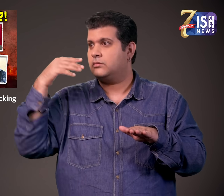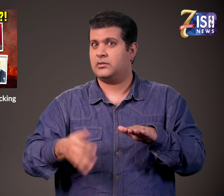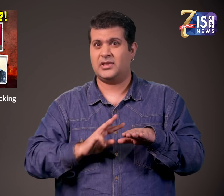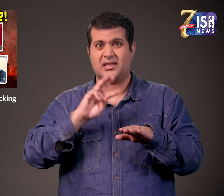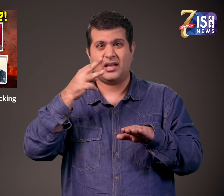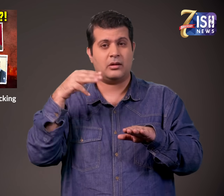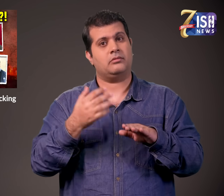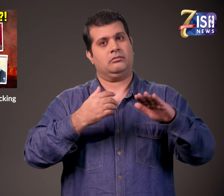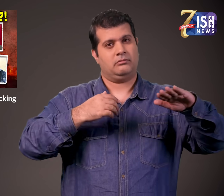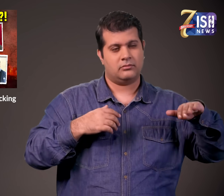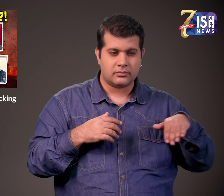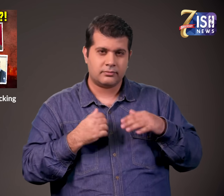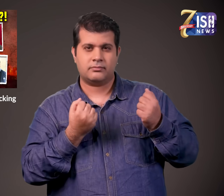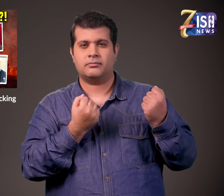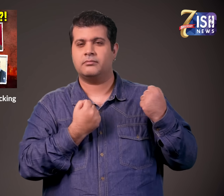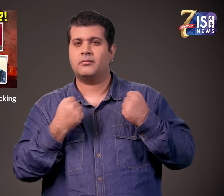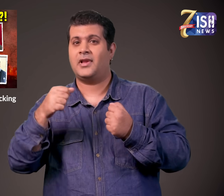after three hours, he left the area